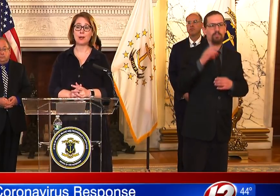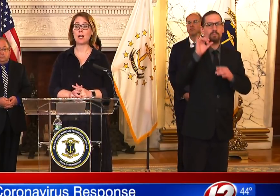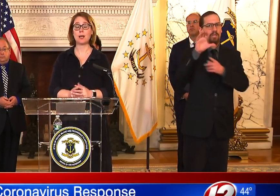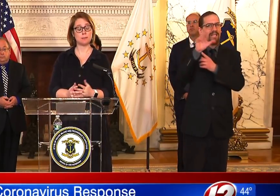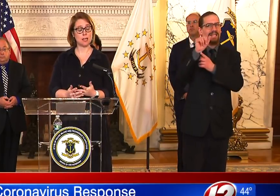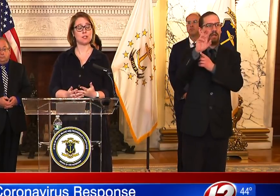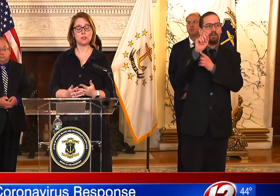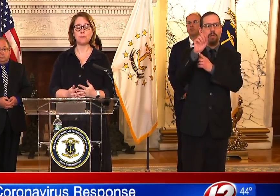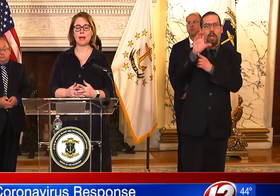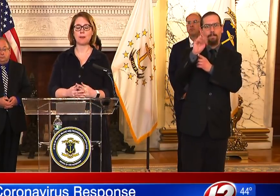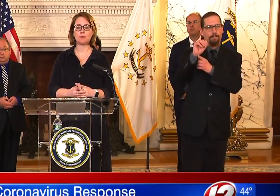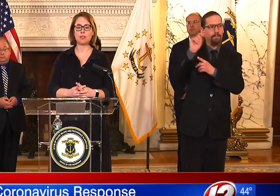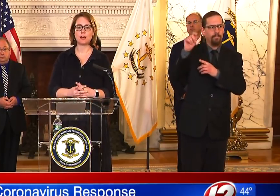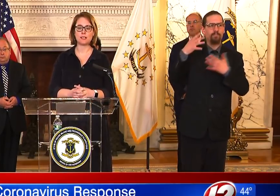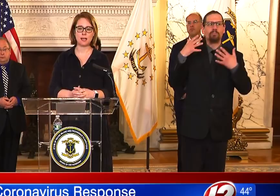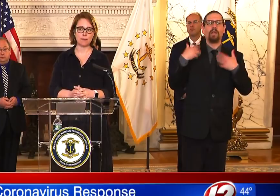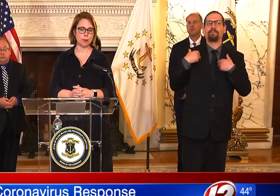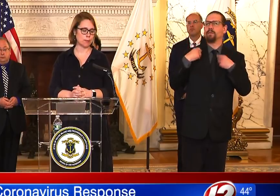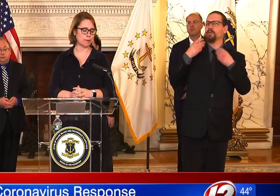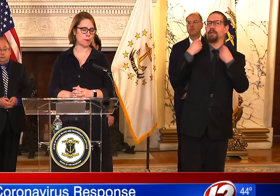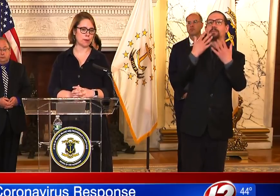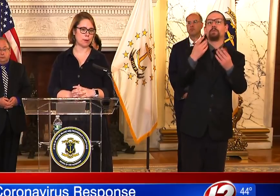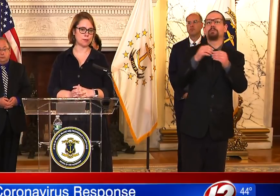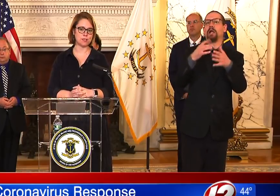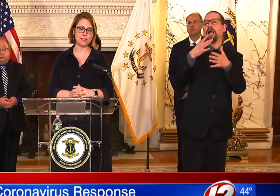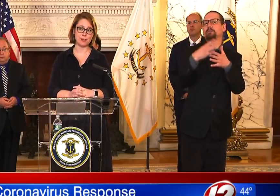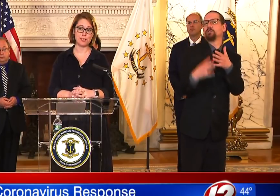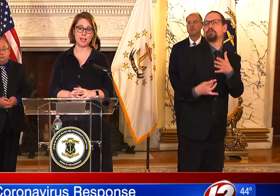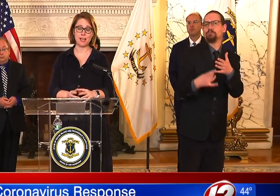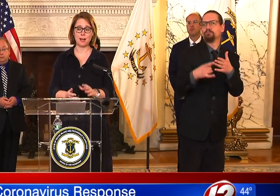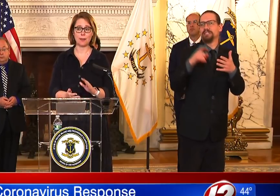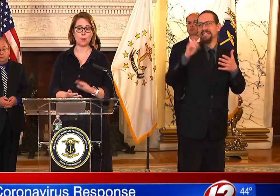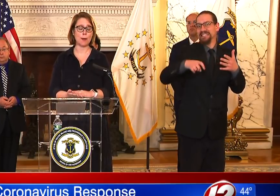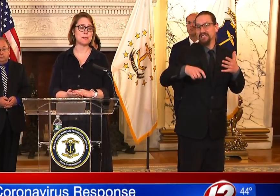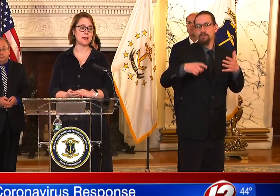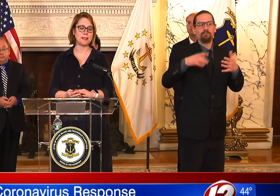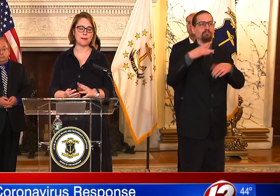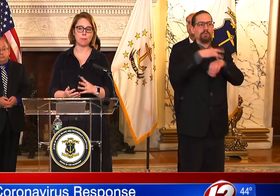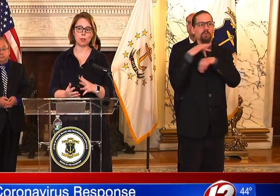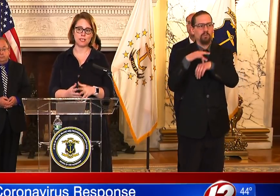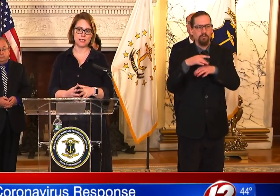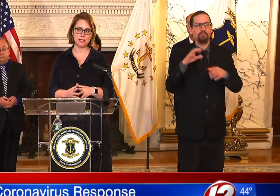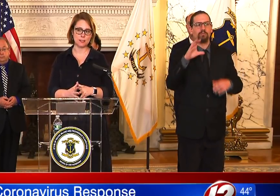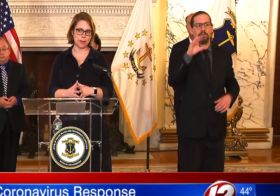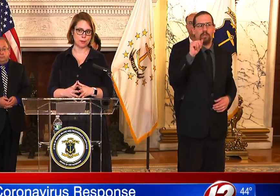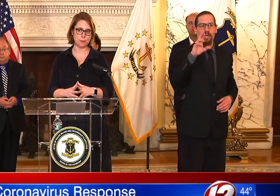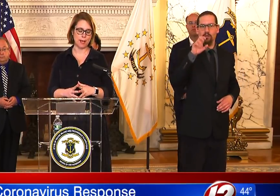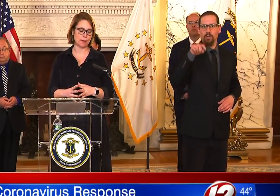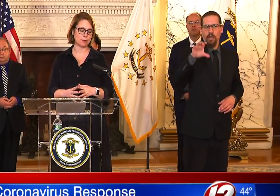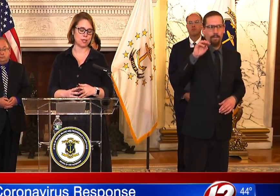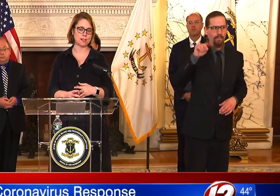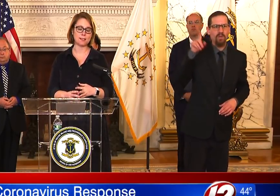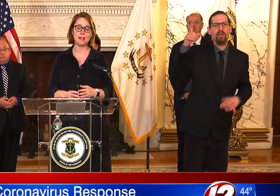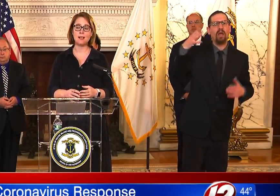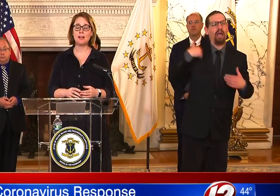THEIR FAMILY AND THE PURPOSE OF THE CARE.COM PARTNERSHIP IS TO GIVE PARENTS MORE OPTIONS. CARE.COM DOES DO BACKGROUND